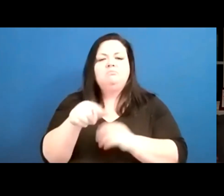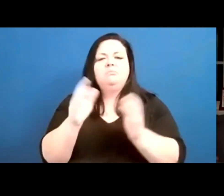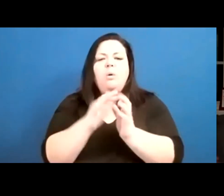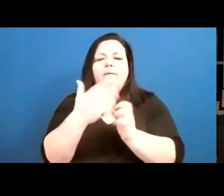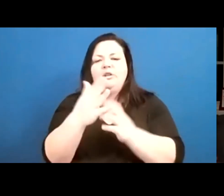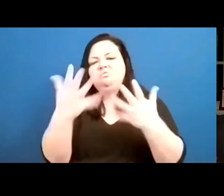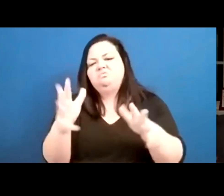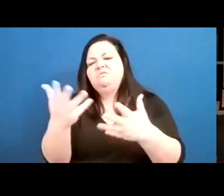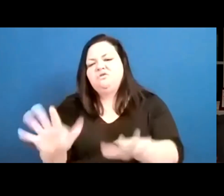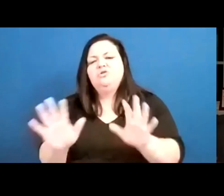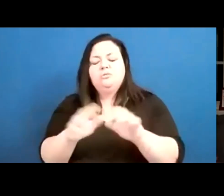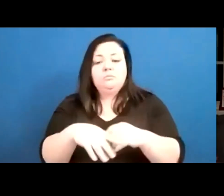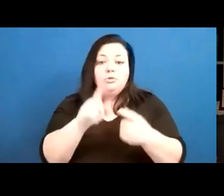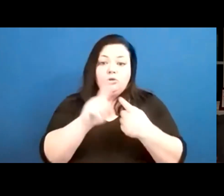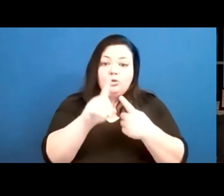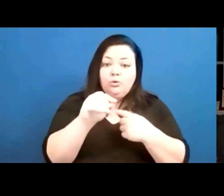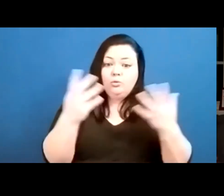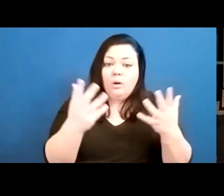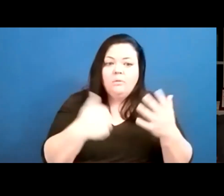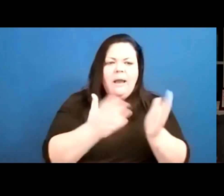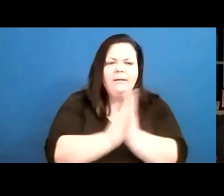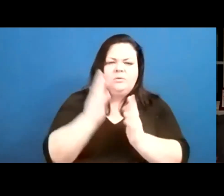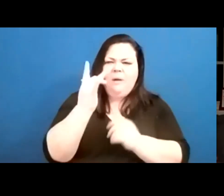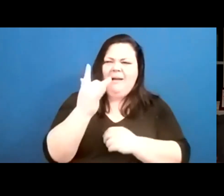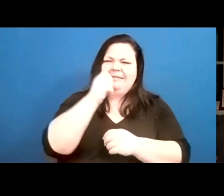to do: ask why you felt sad yesterday delivering pizza.